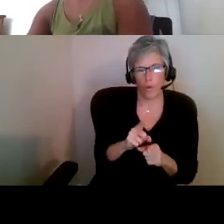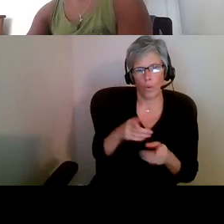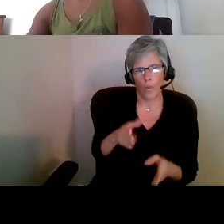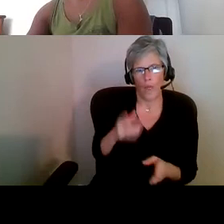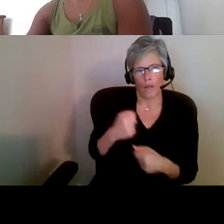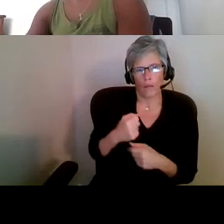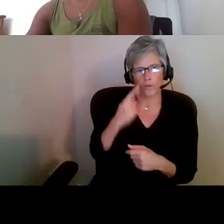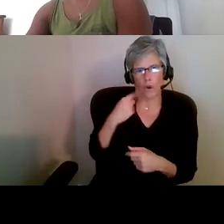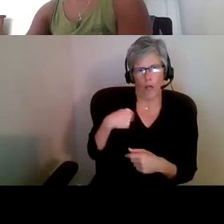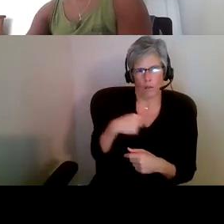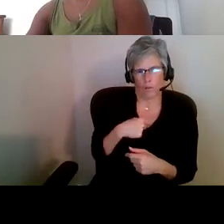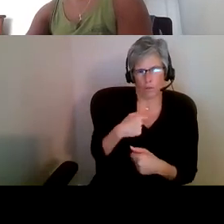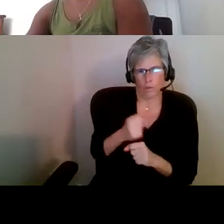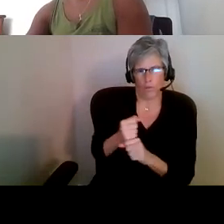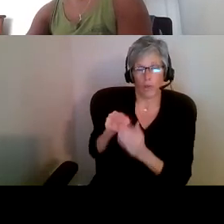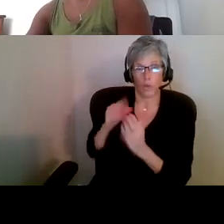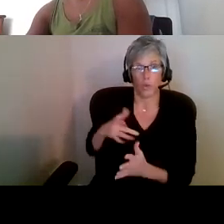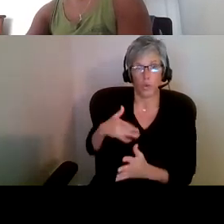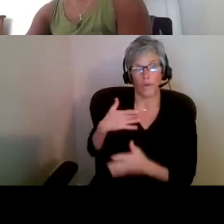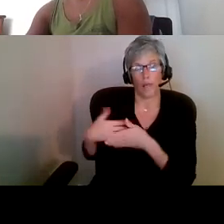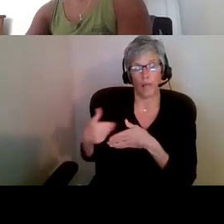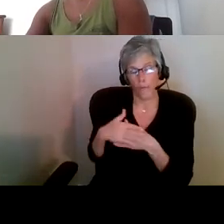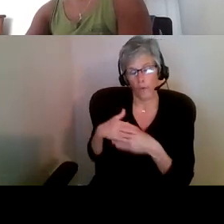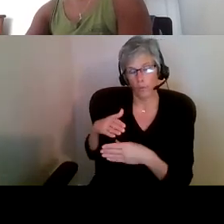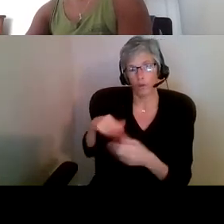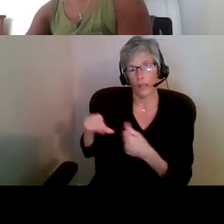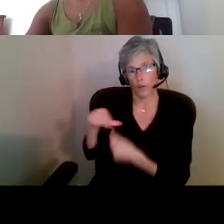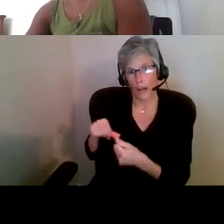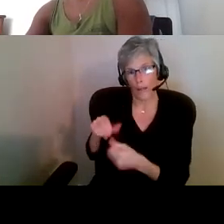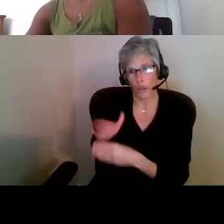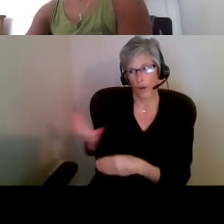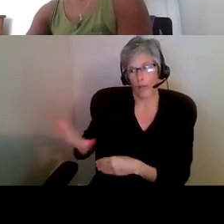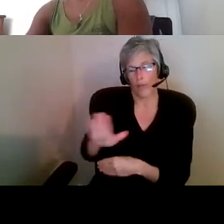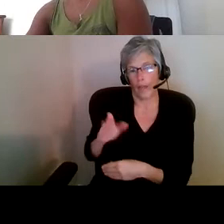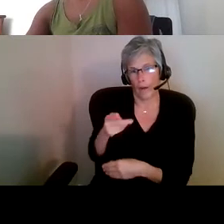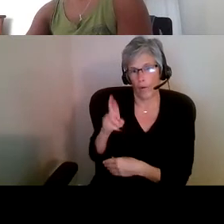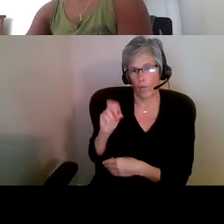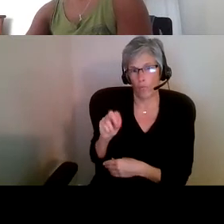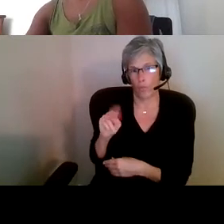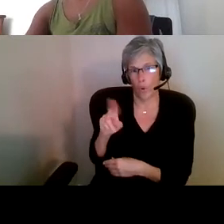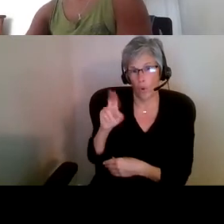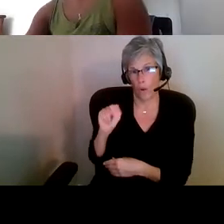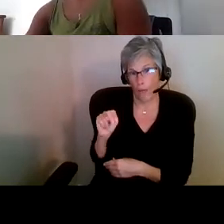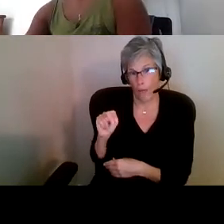interacting and sharing their pronouns and again it's a place where you could add your office hours.